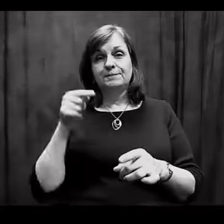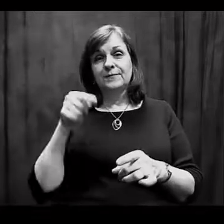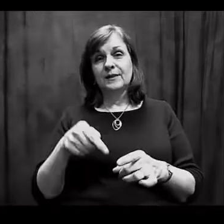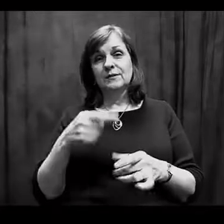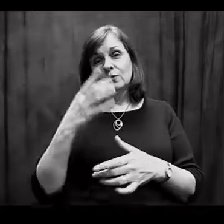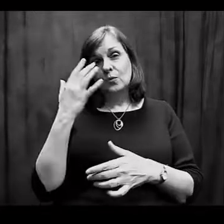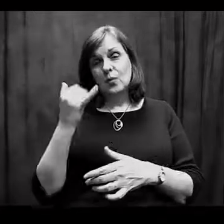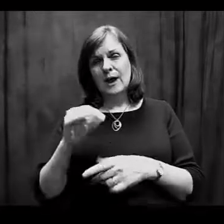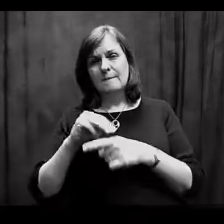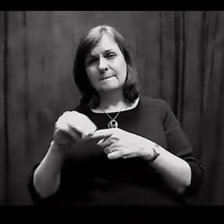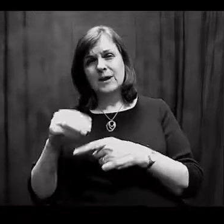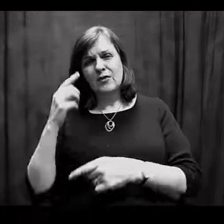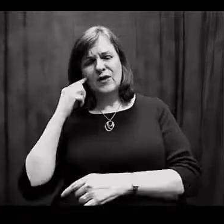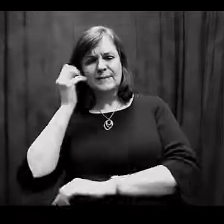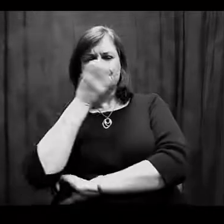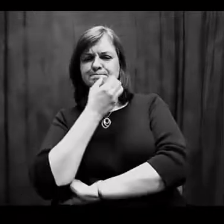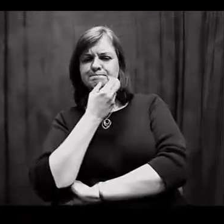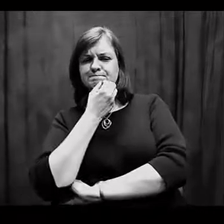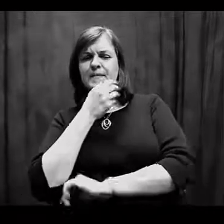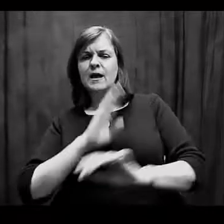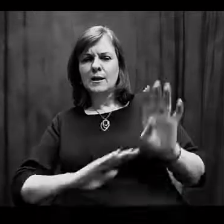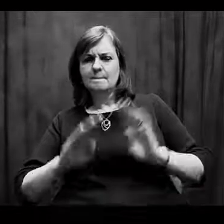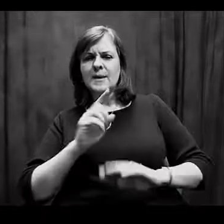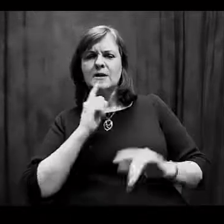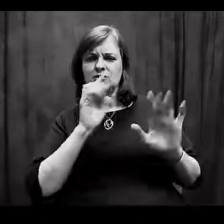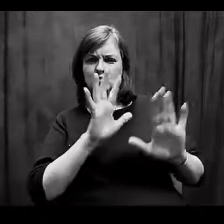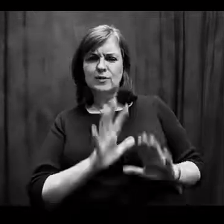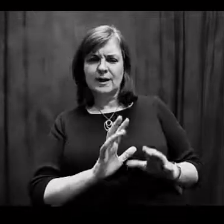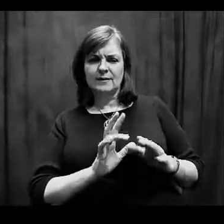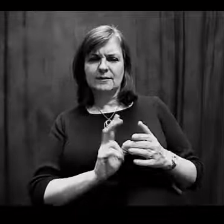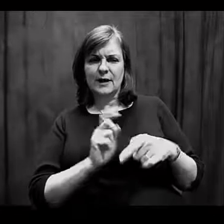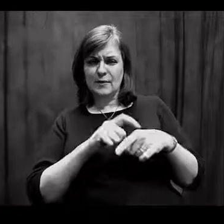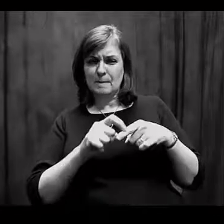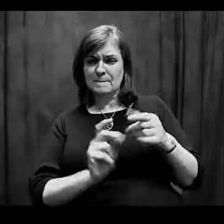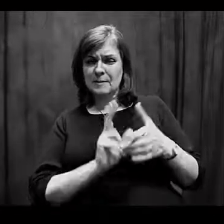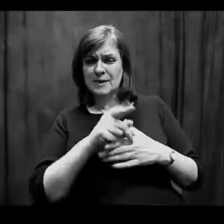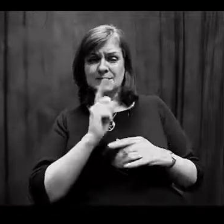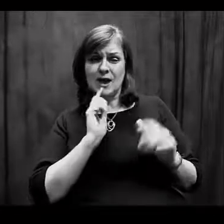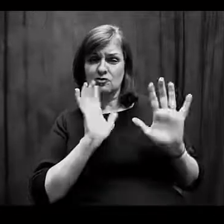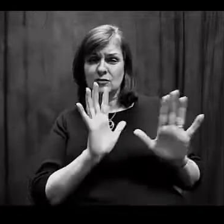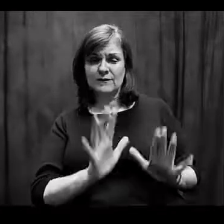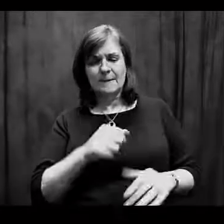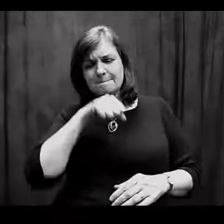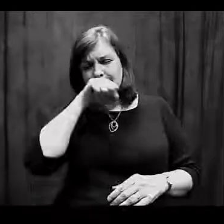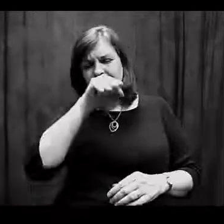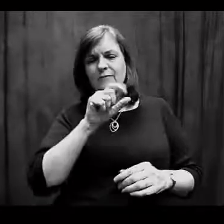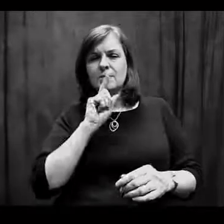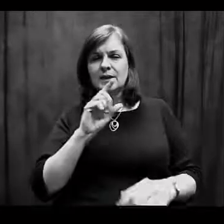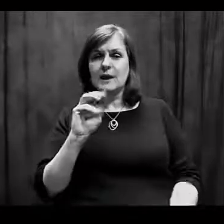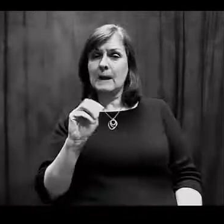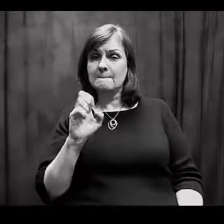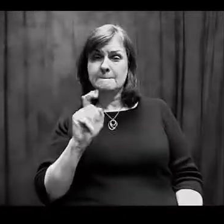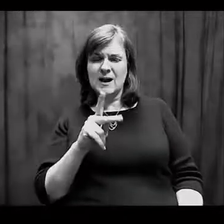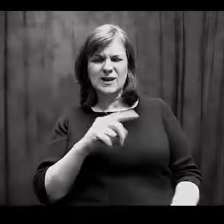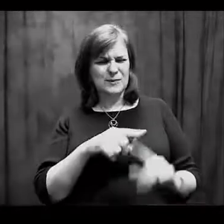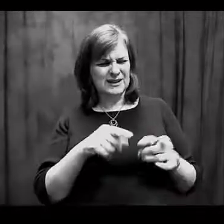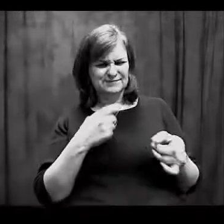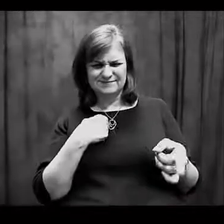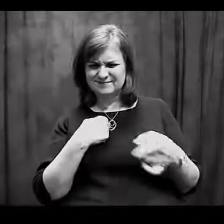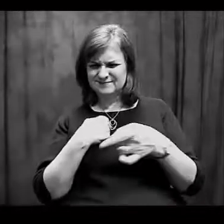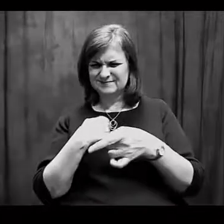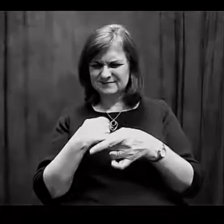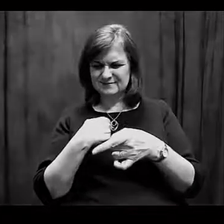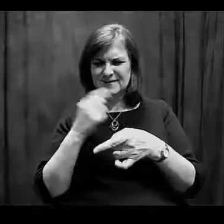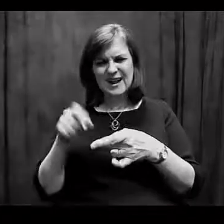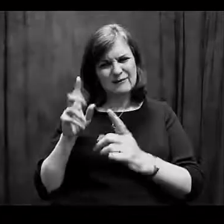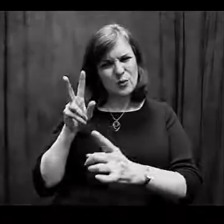but this is really what led him to say alright - biology's great! pea plants are terrific! I love being a monk!